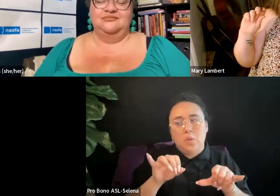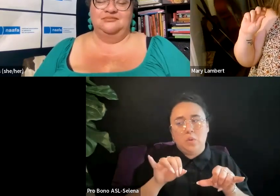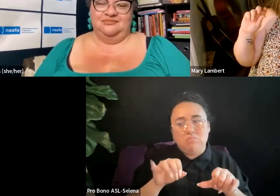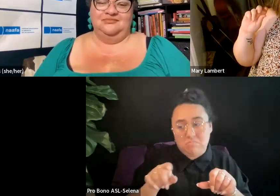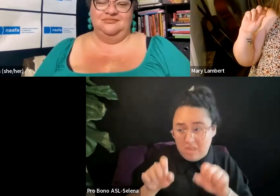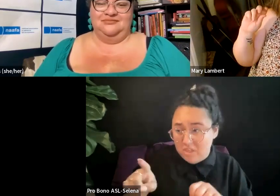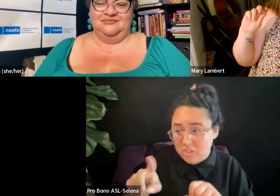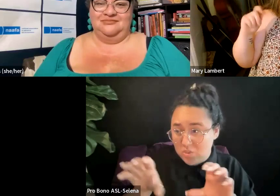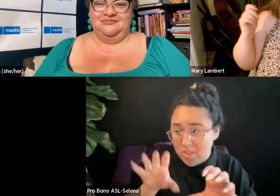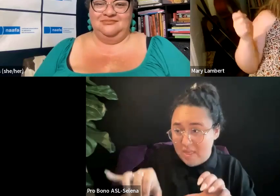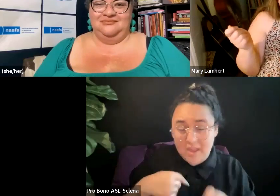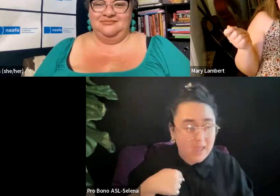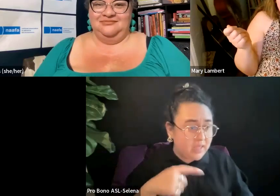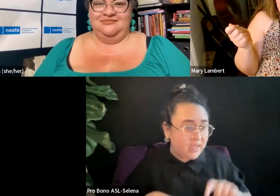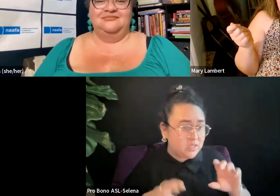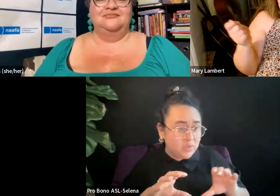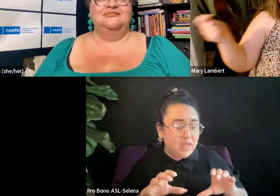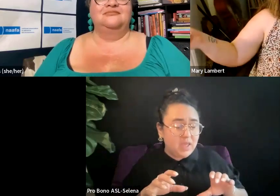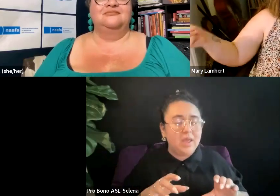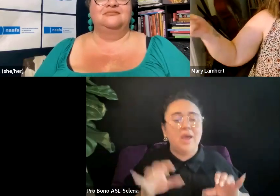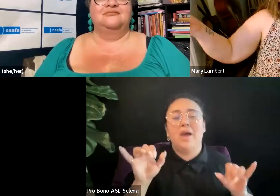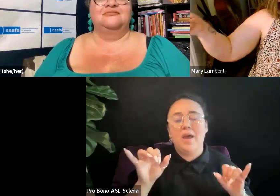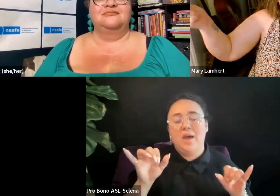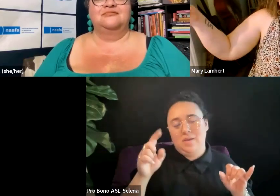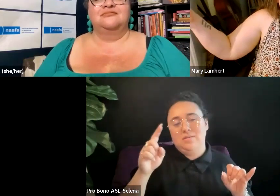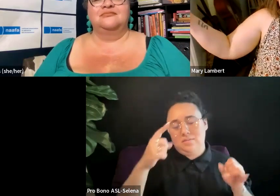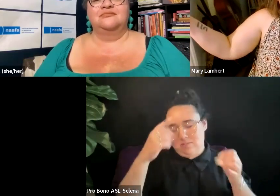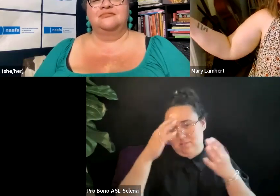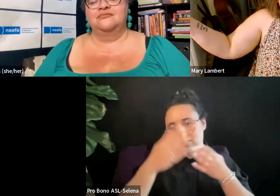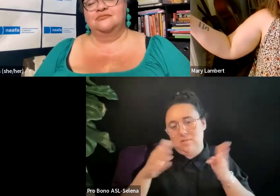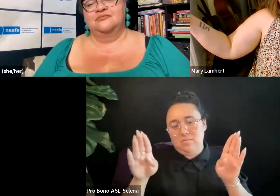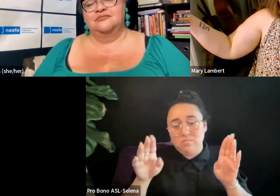And when I realized that you could do that on a grander scale,